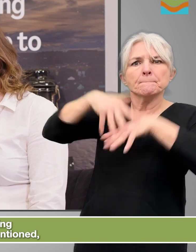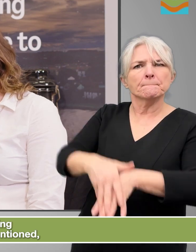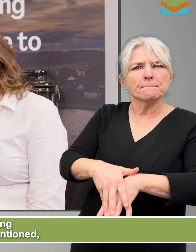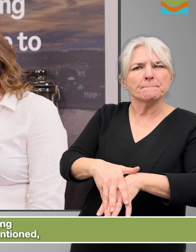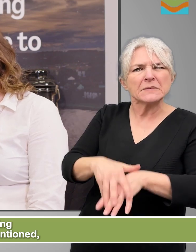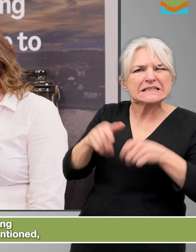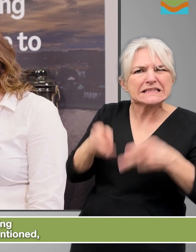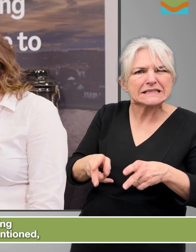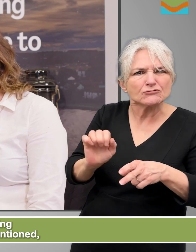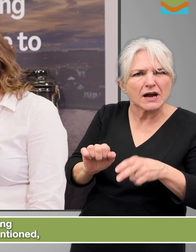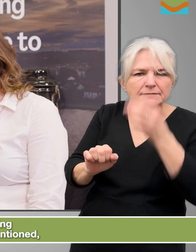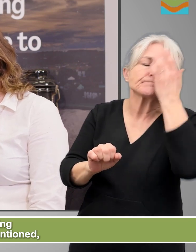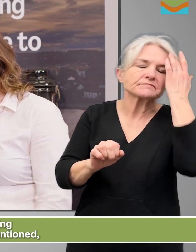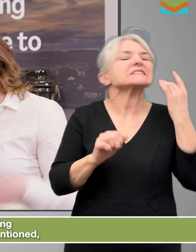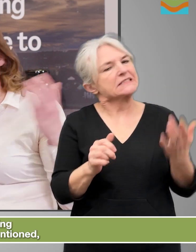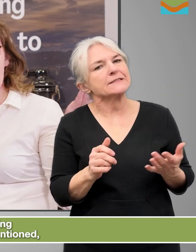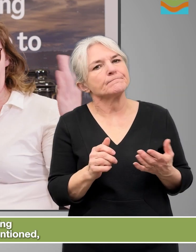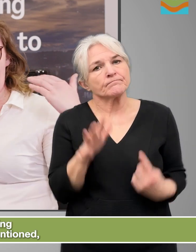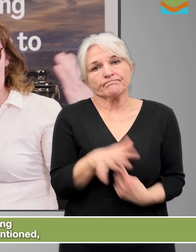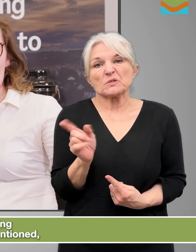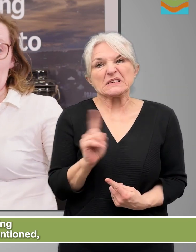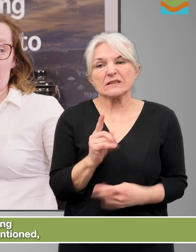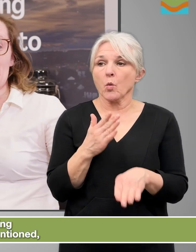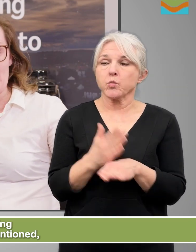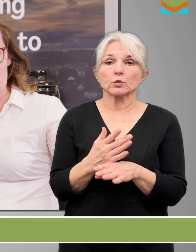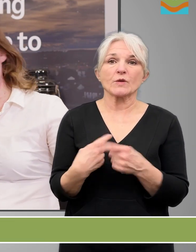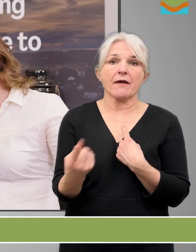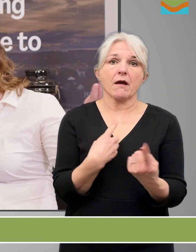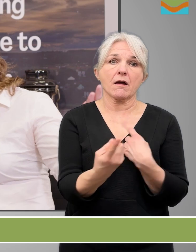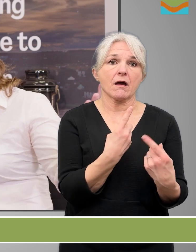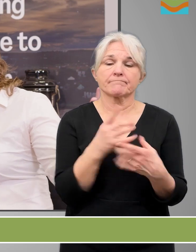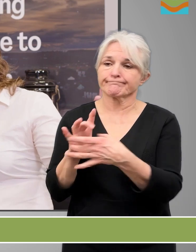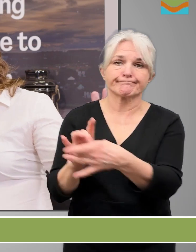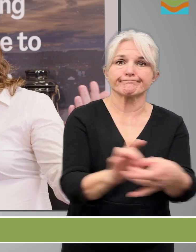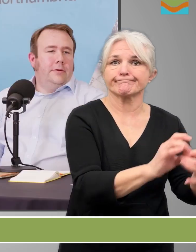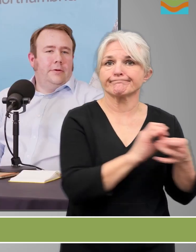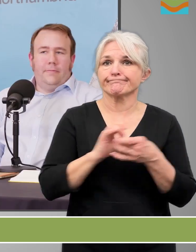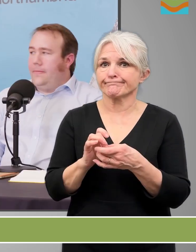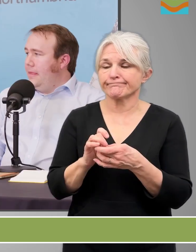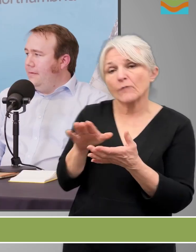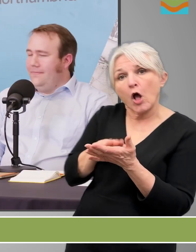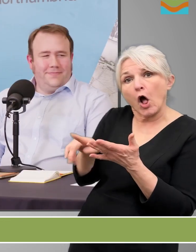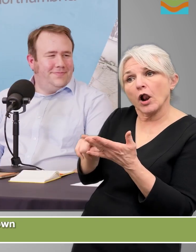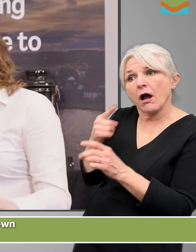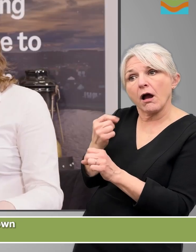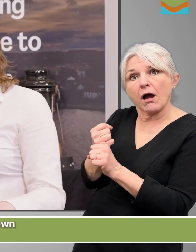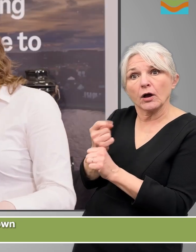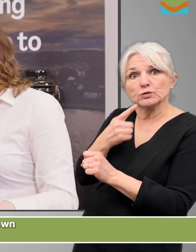all the stakeholders working together. And as Holger has mentioned, planning. Regulation.